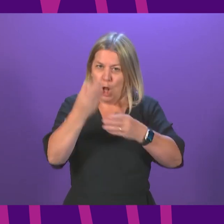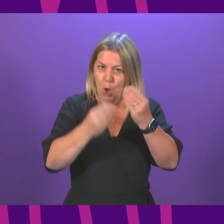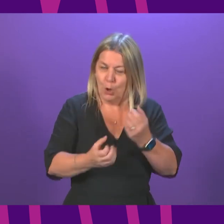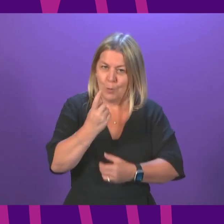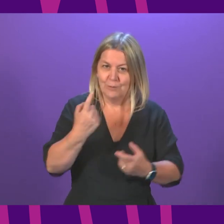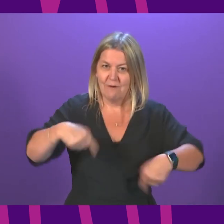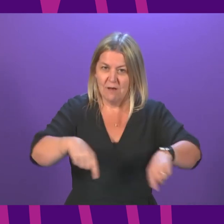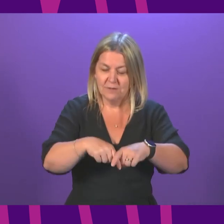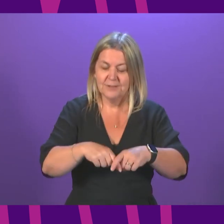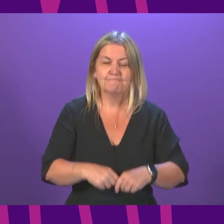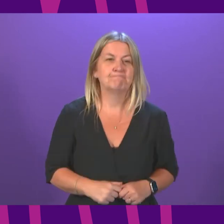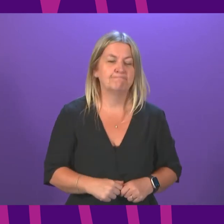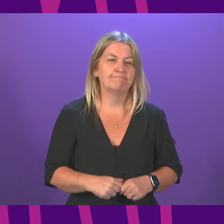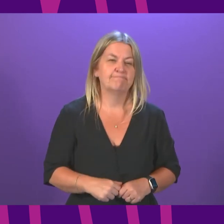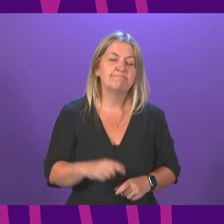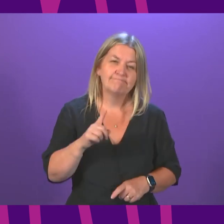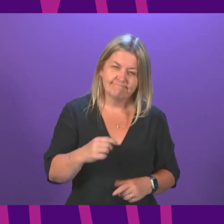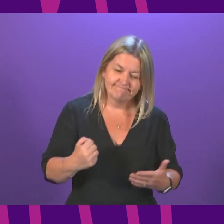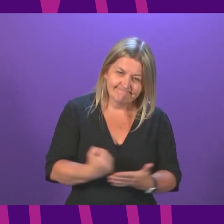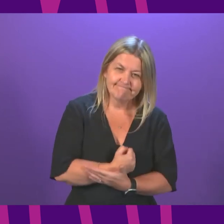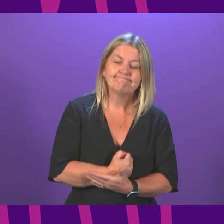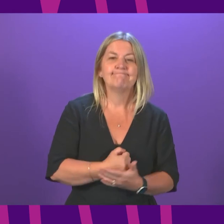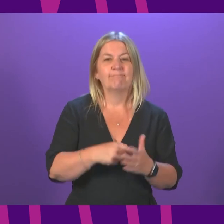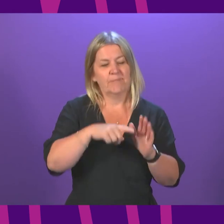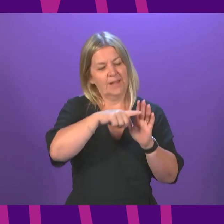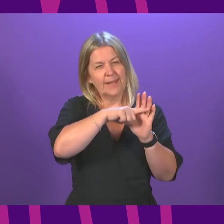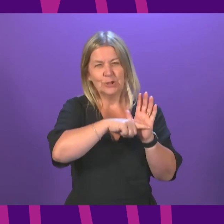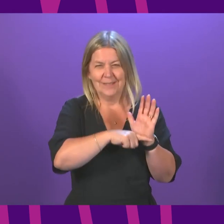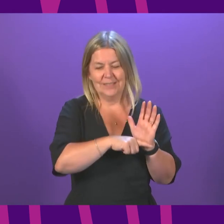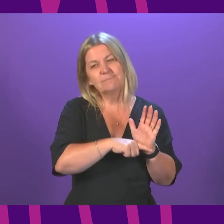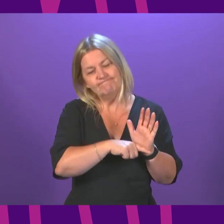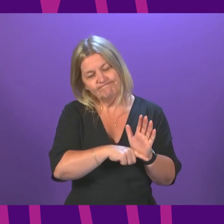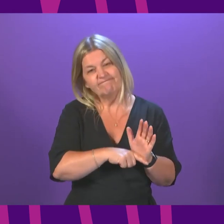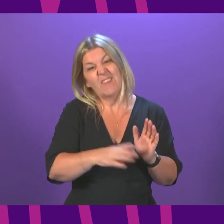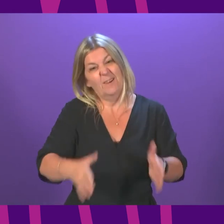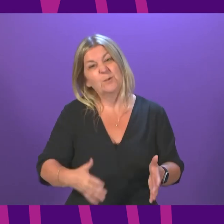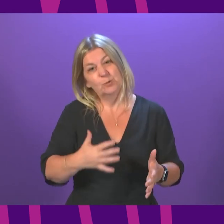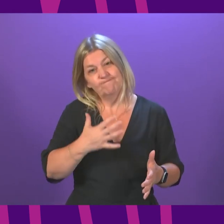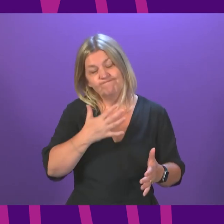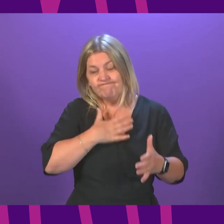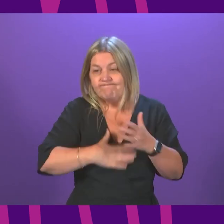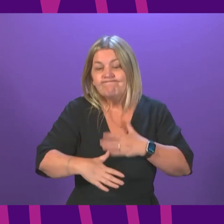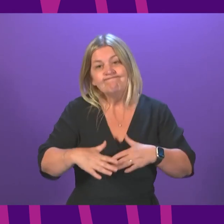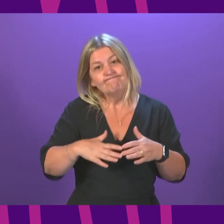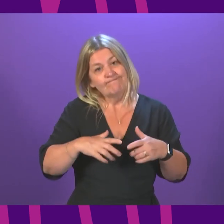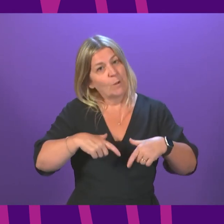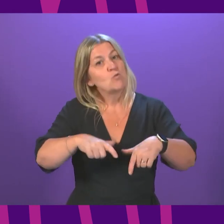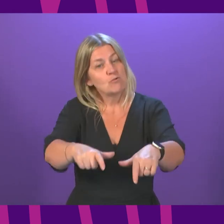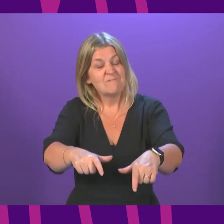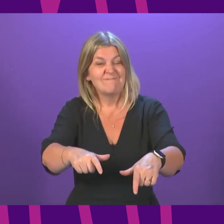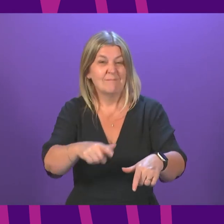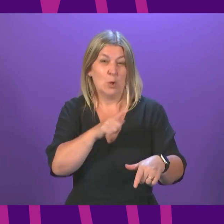The Government has stretched and at times broken with the tolerance and good faith of